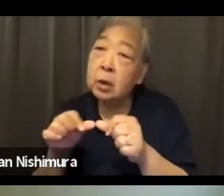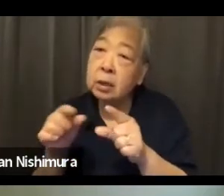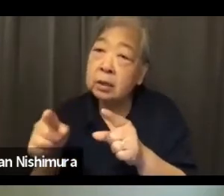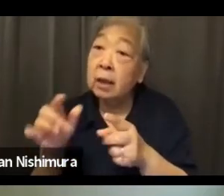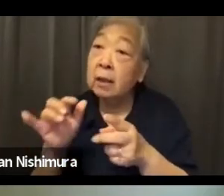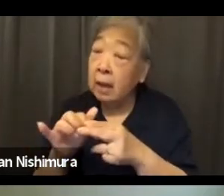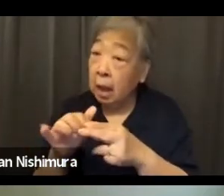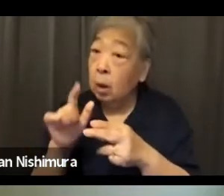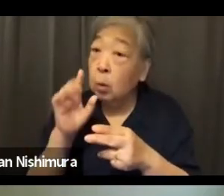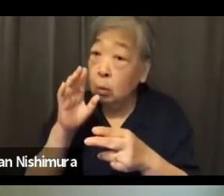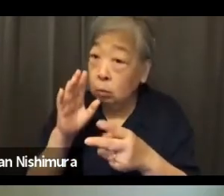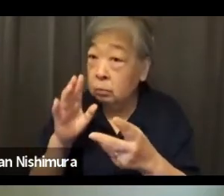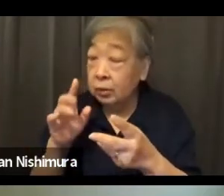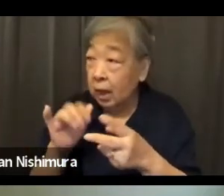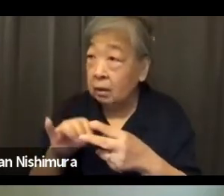education abroad experience?